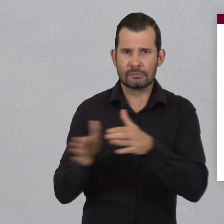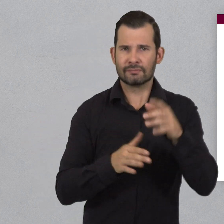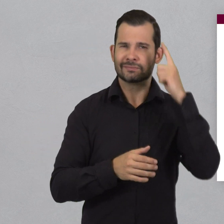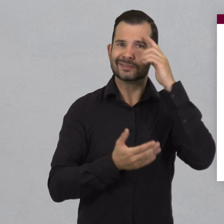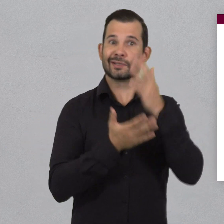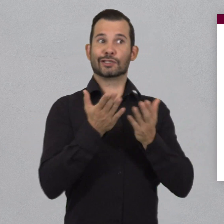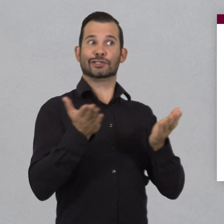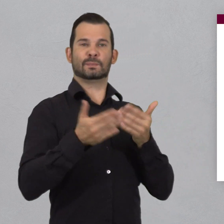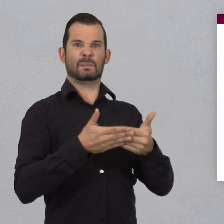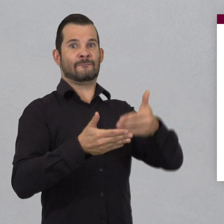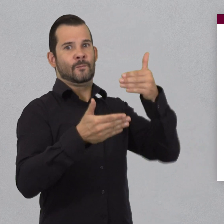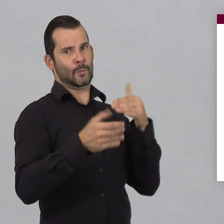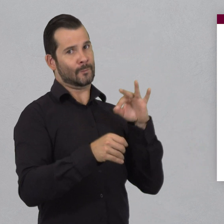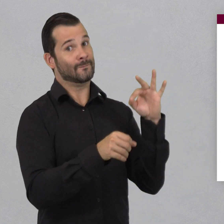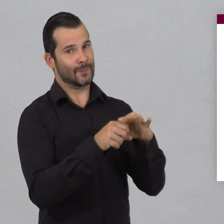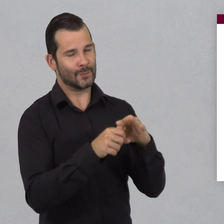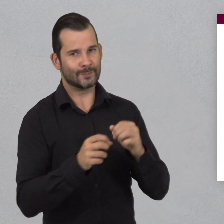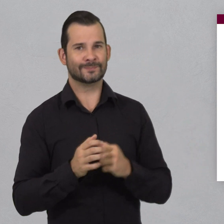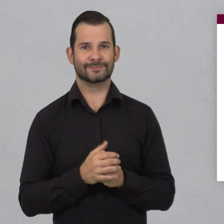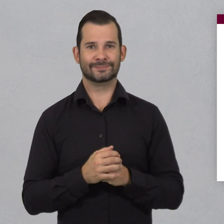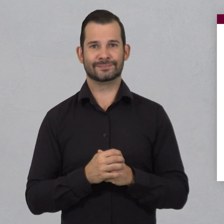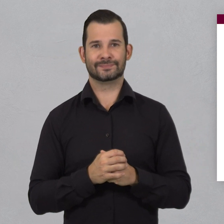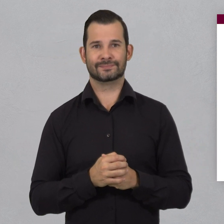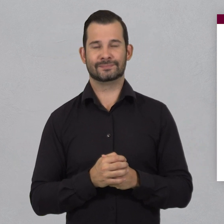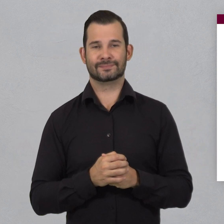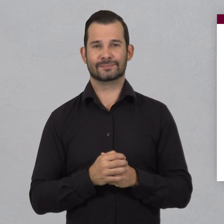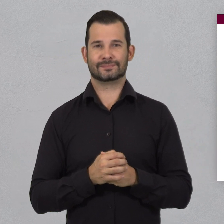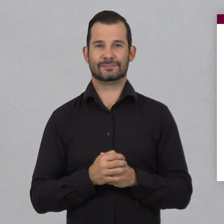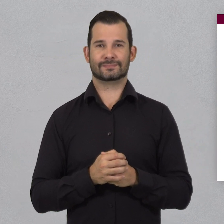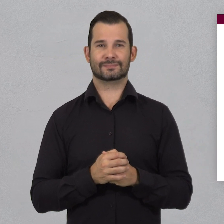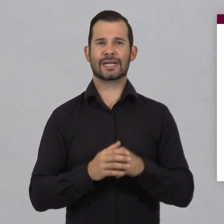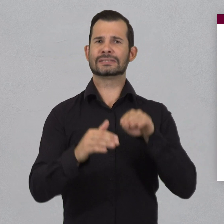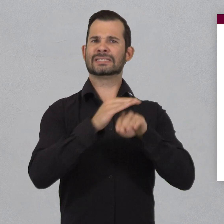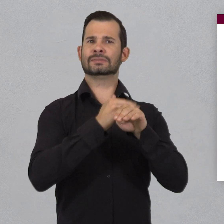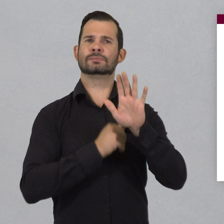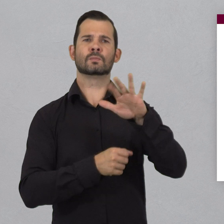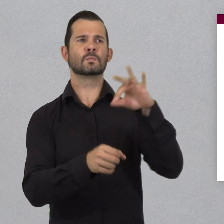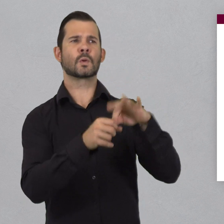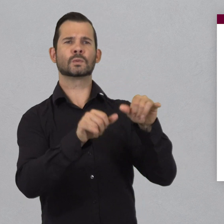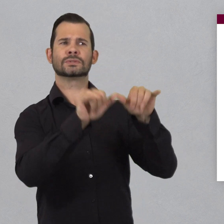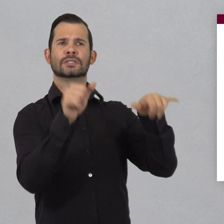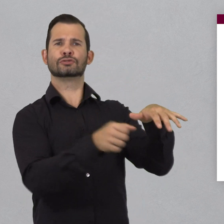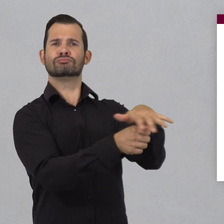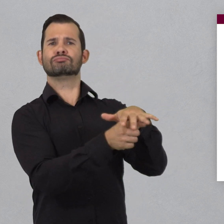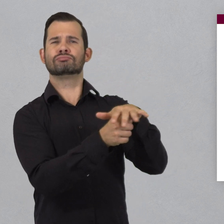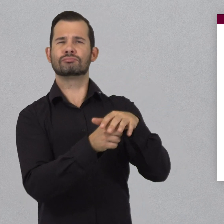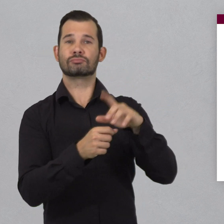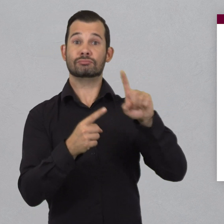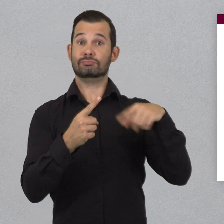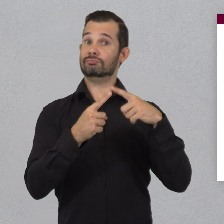arrangements for some services before voting. The accessibility of your polling station